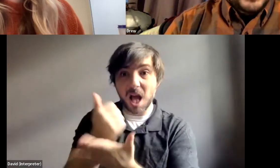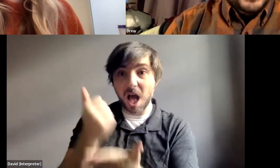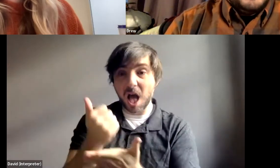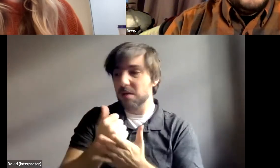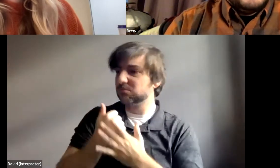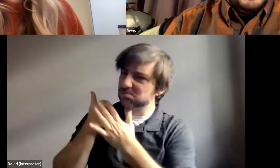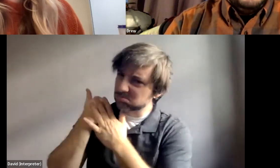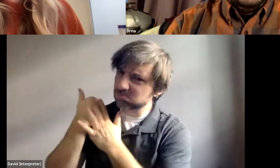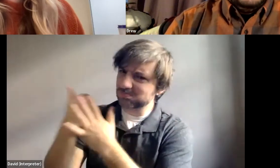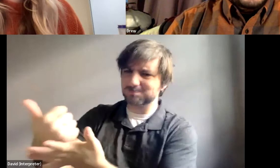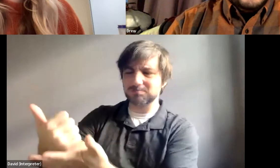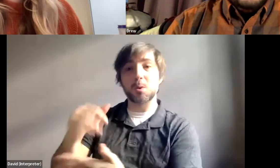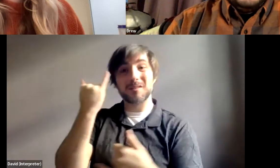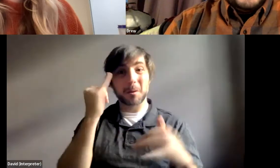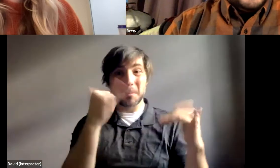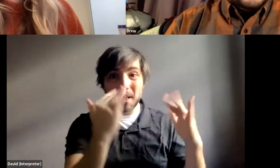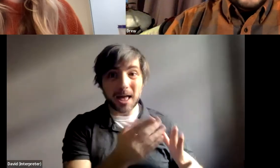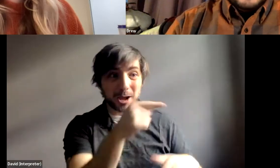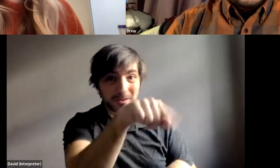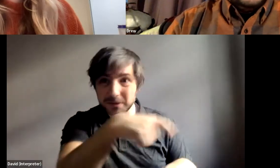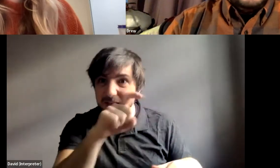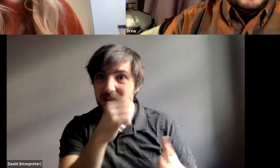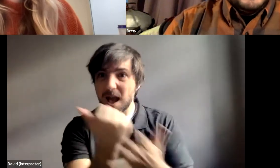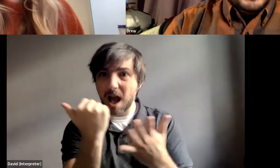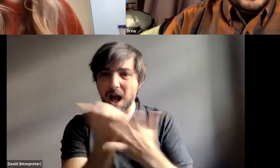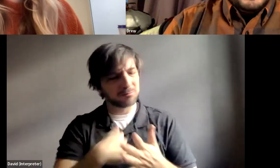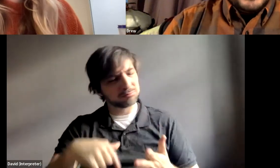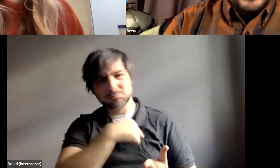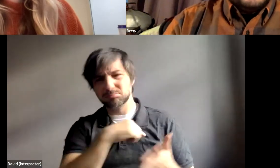need it. To that end, we are gaining